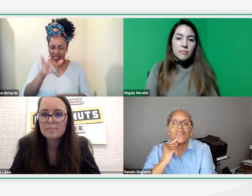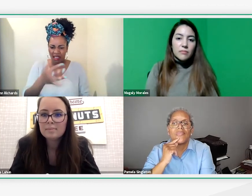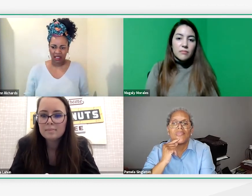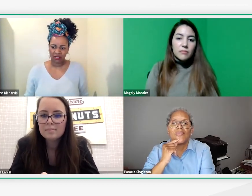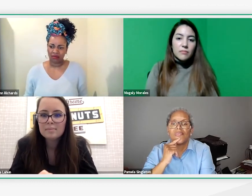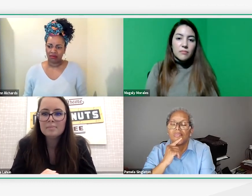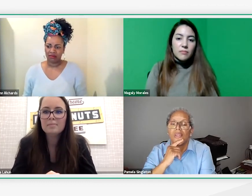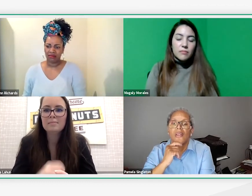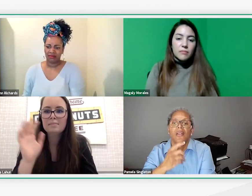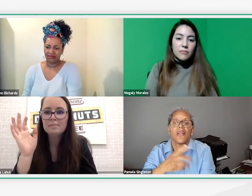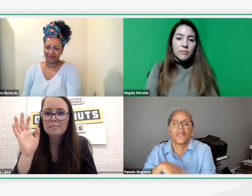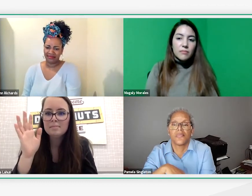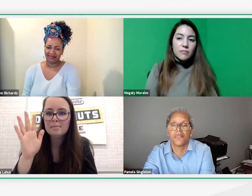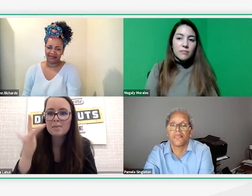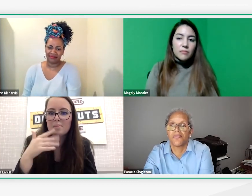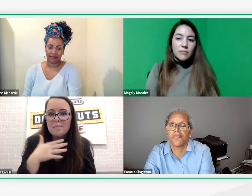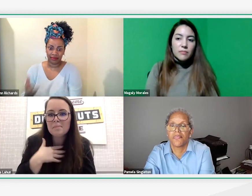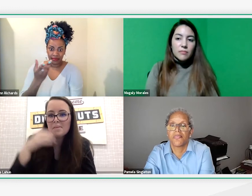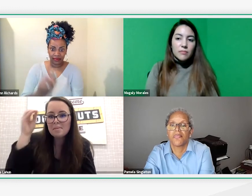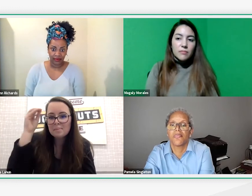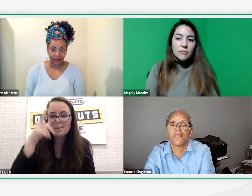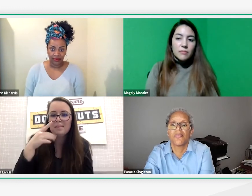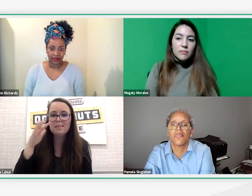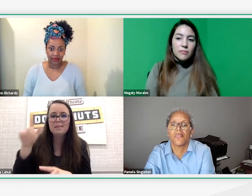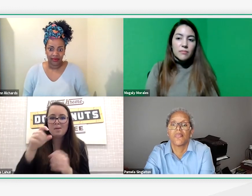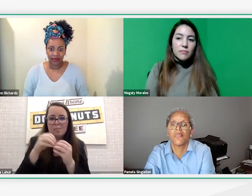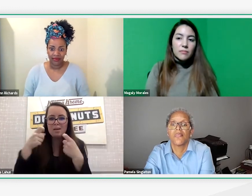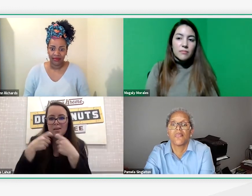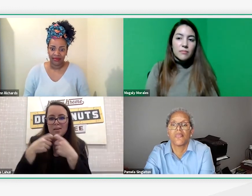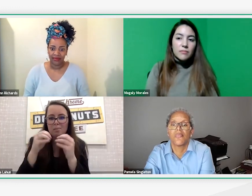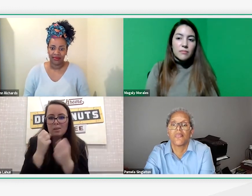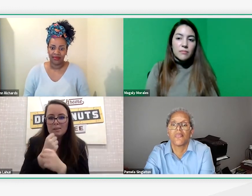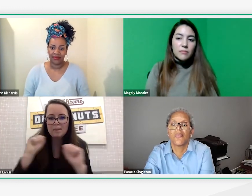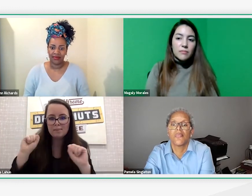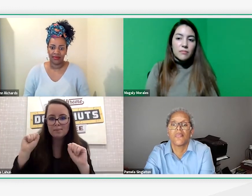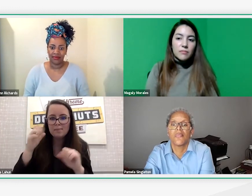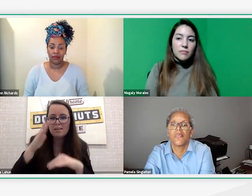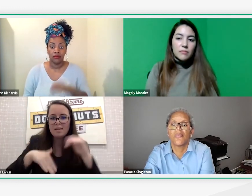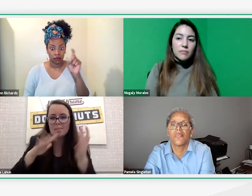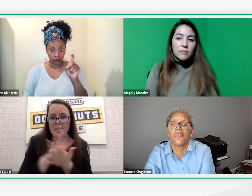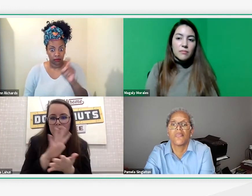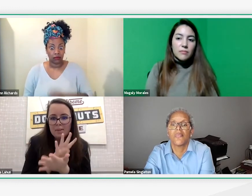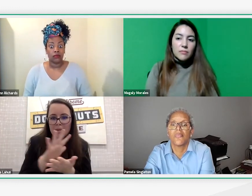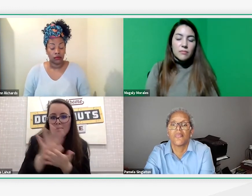And direct deposit is also another new concept. >>MASHA LAHUN: My opinion is: